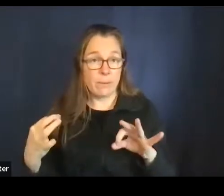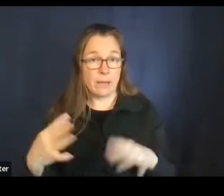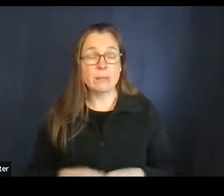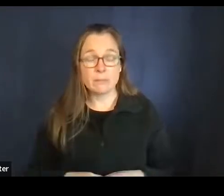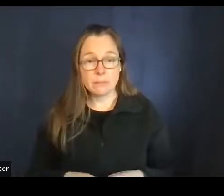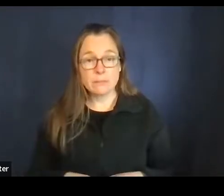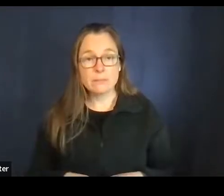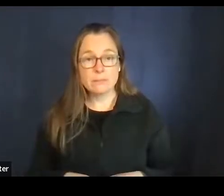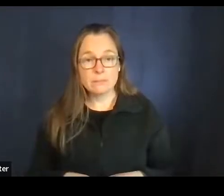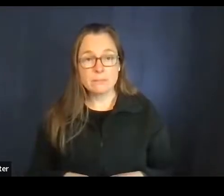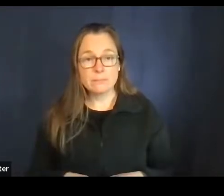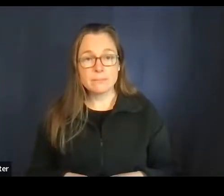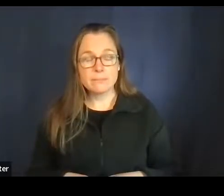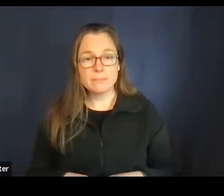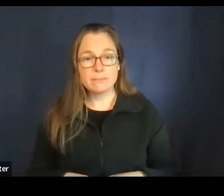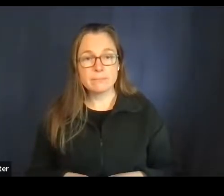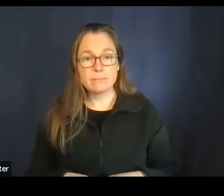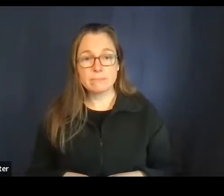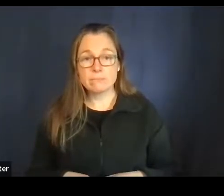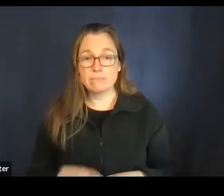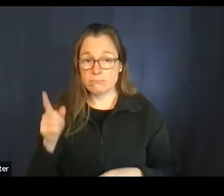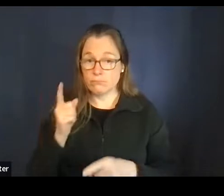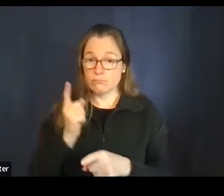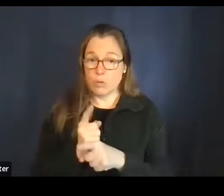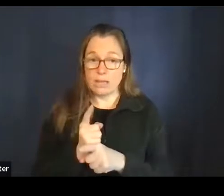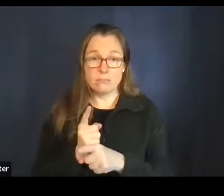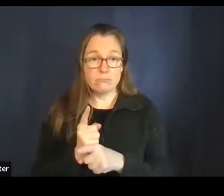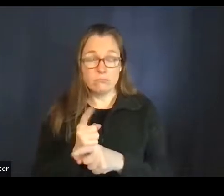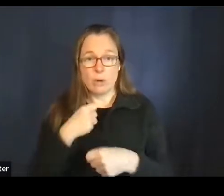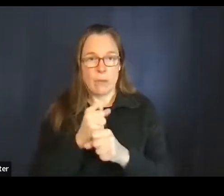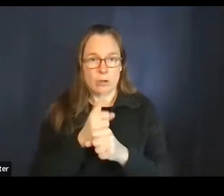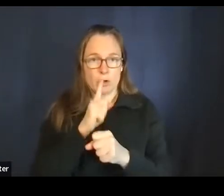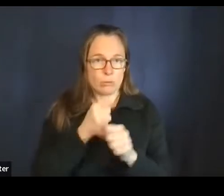And are we on the right track? Wrong track matching the voters’ will?